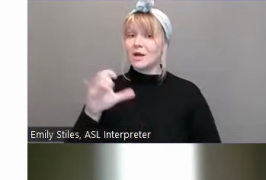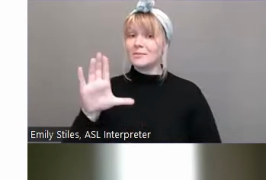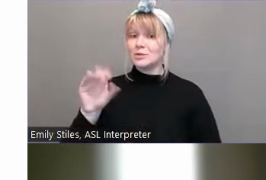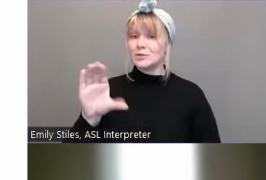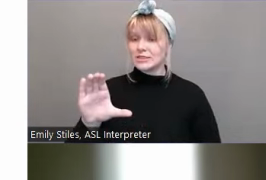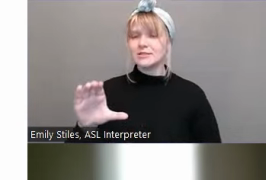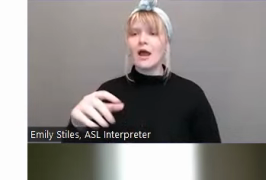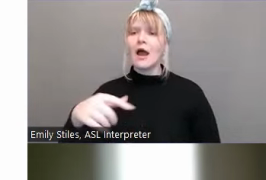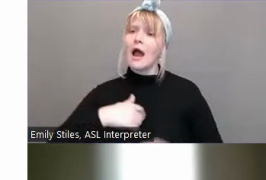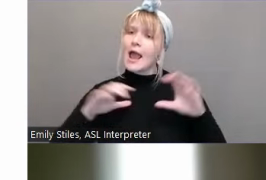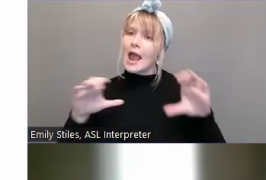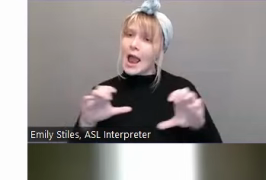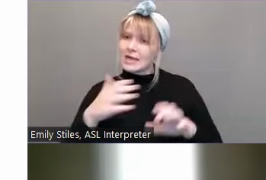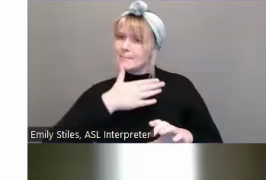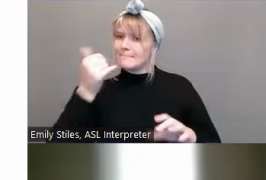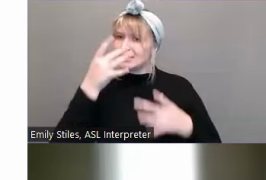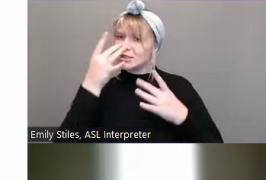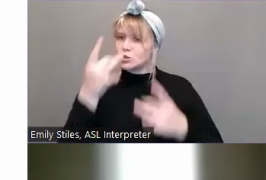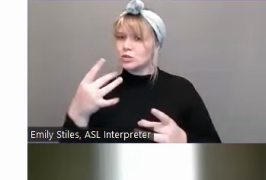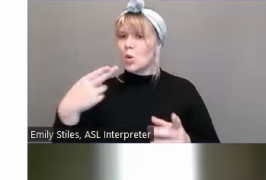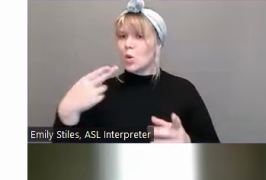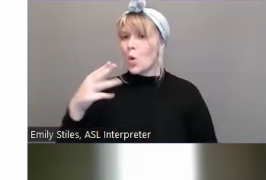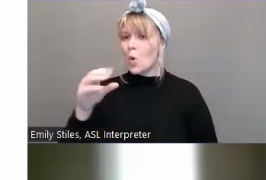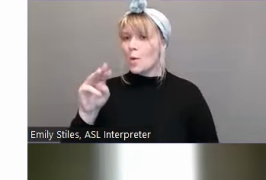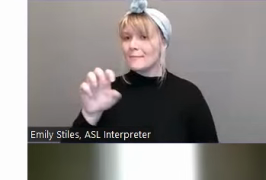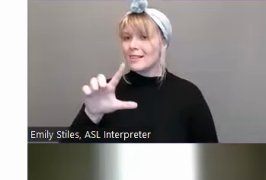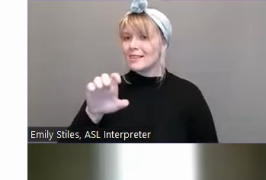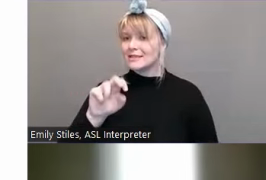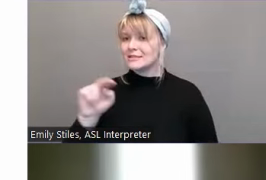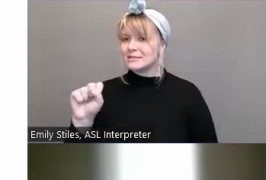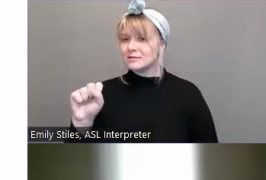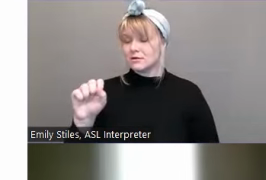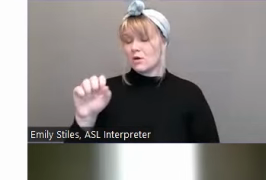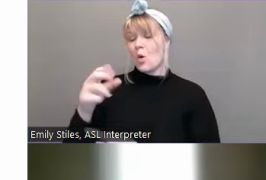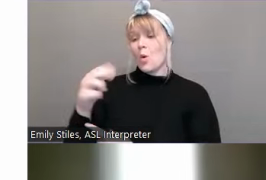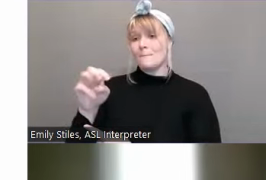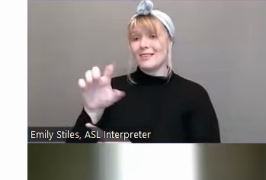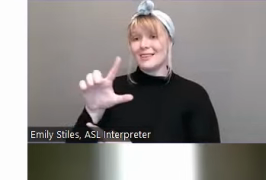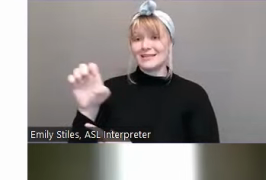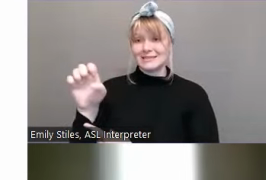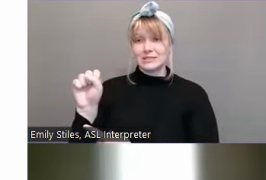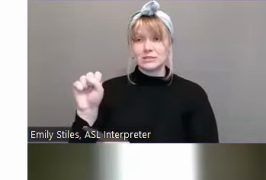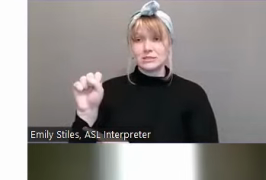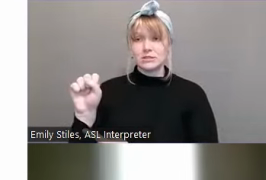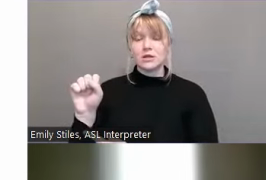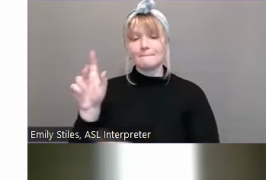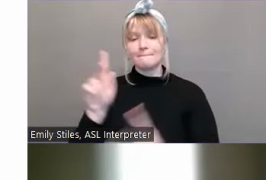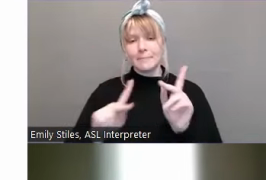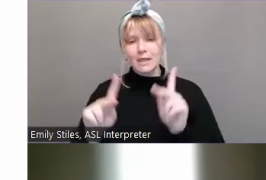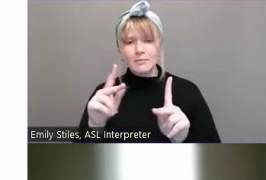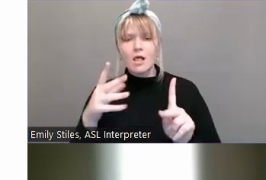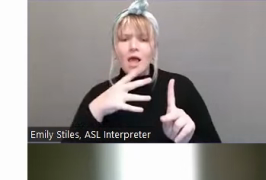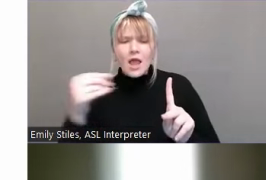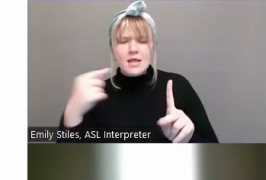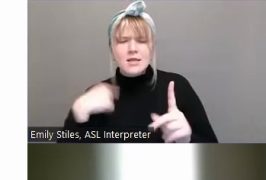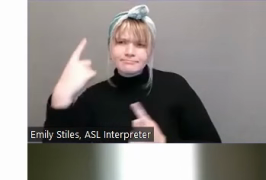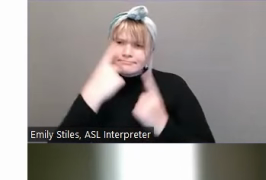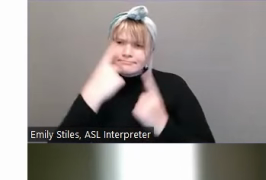but we continue to ensure that the system considers disability and its strategies and practices.